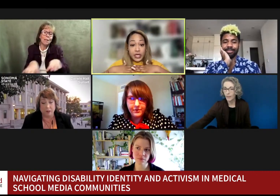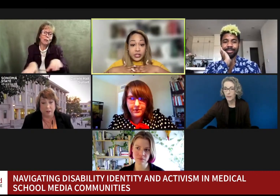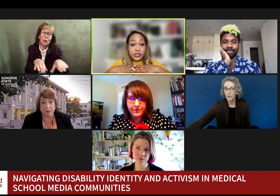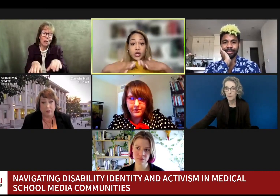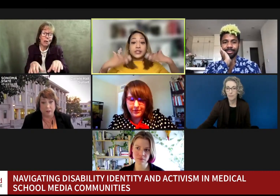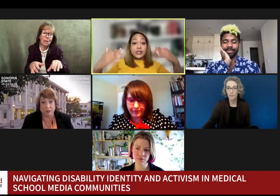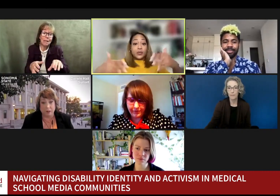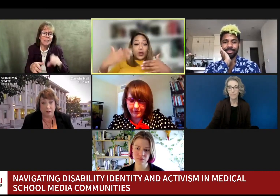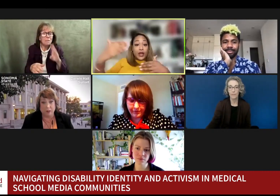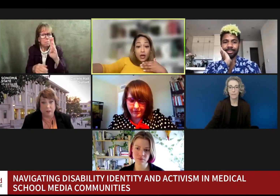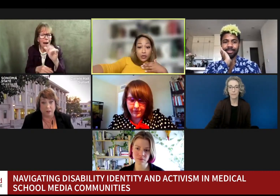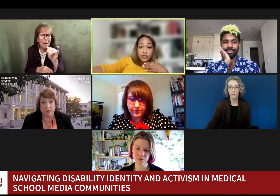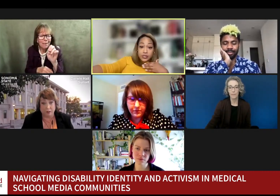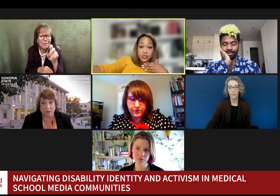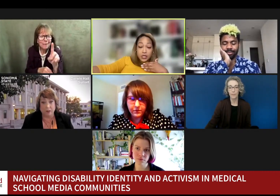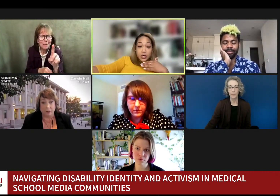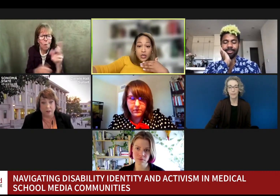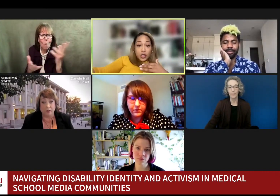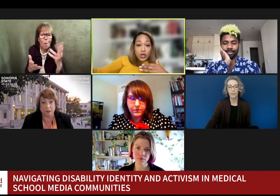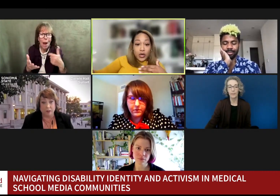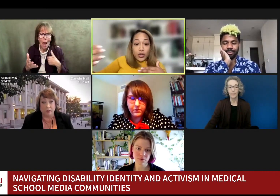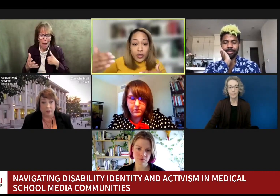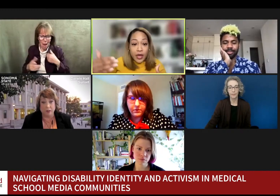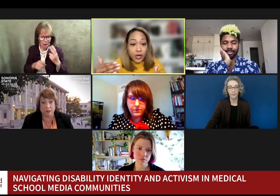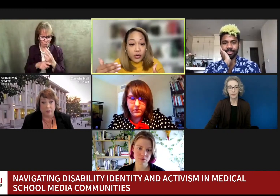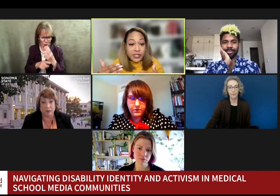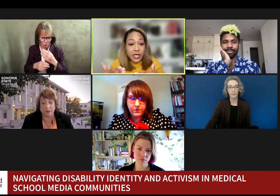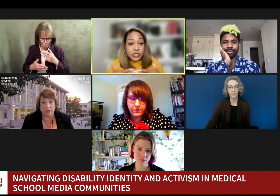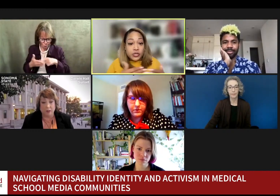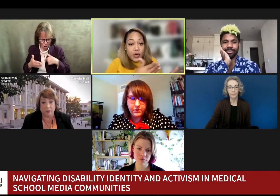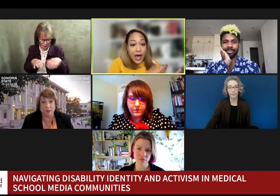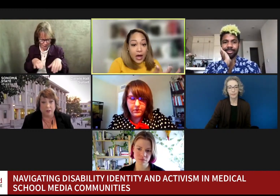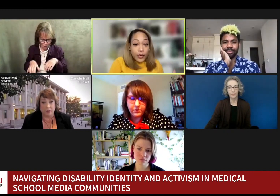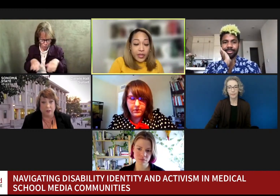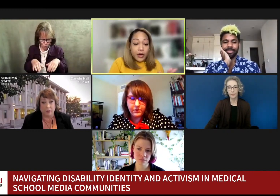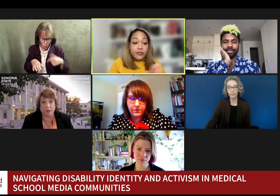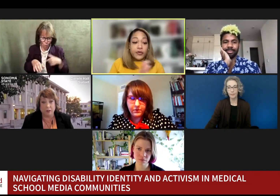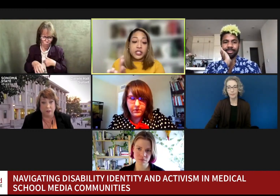wear as human beings onto someone else It goes into how we then function.